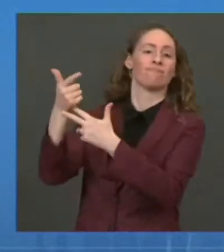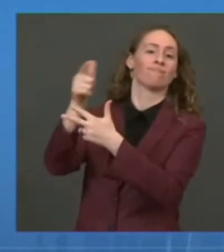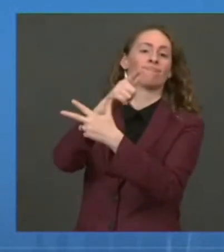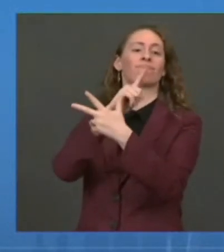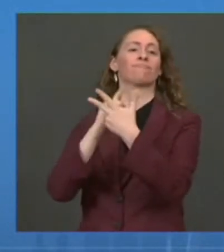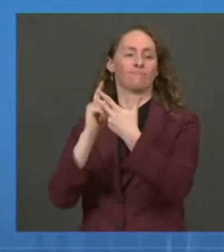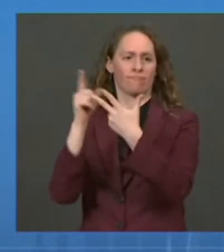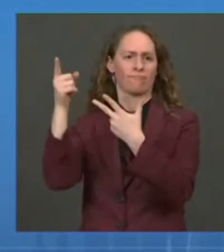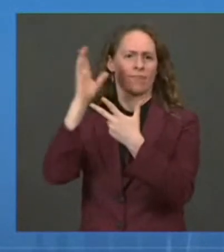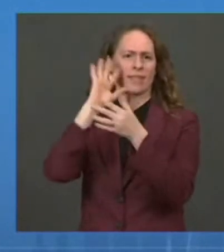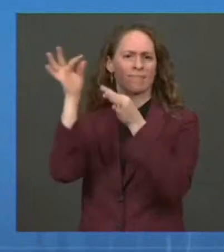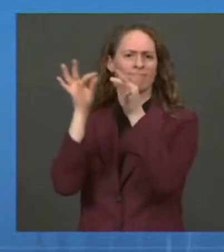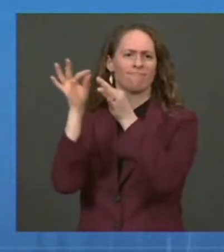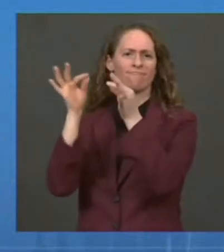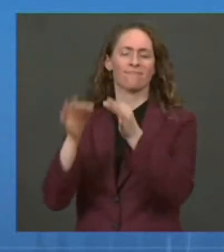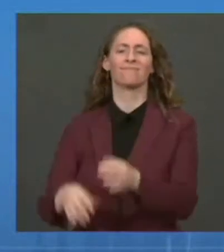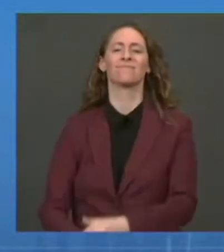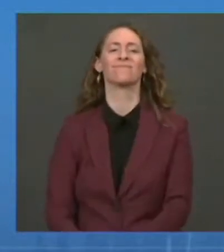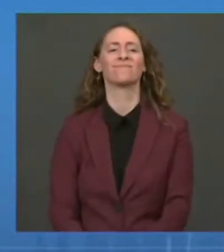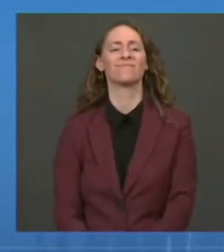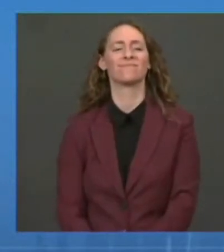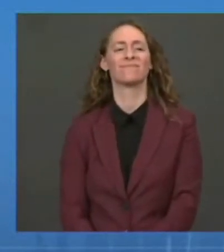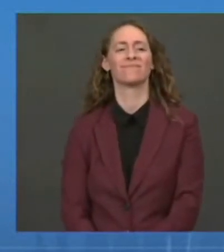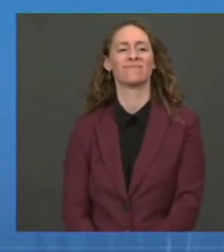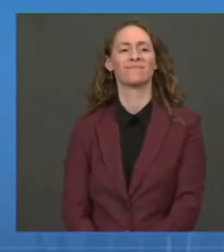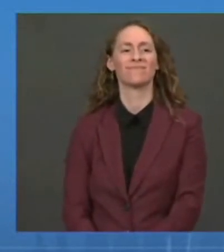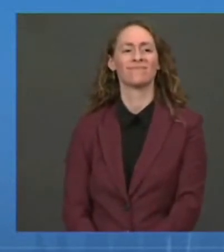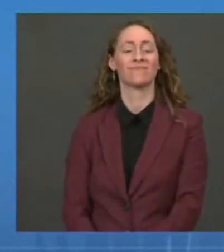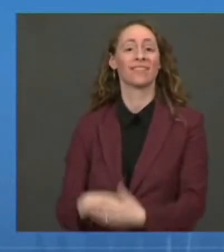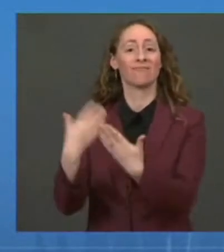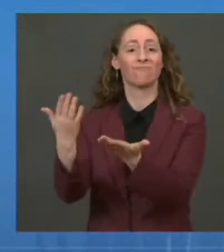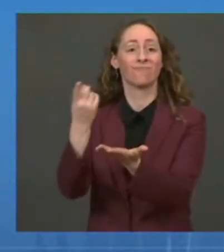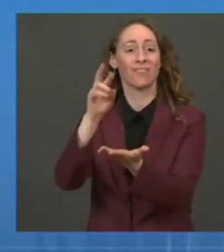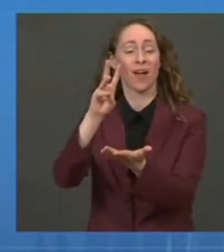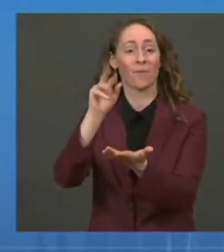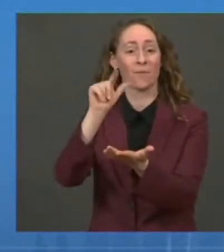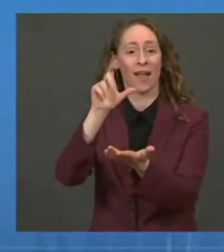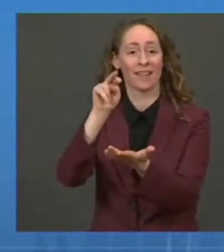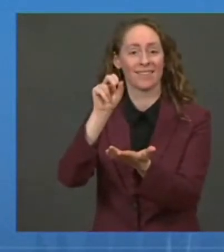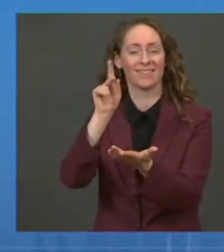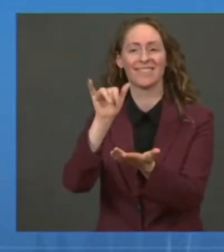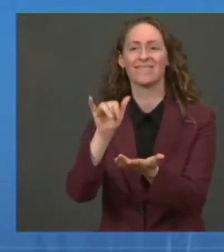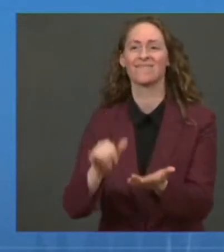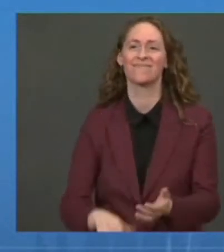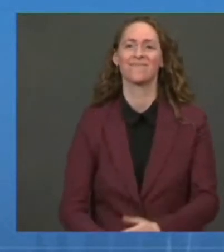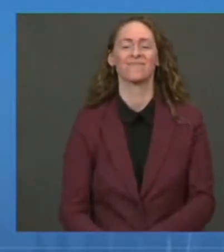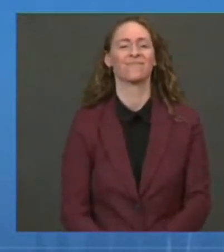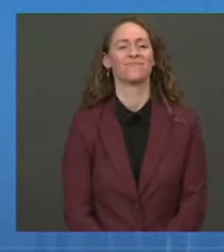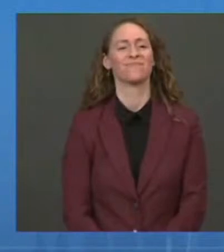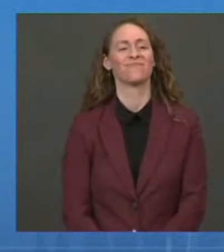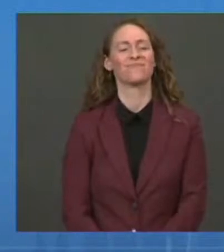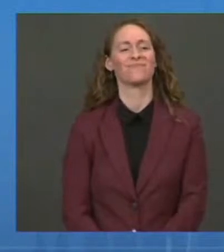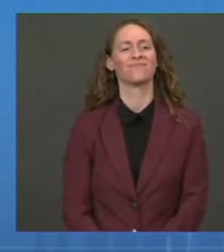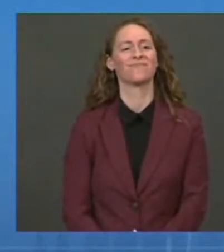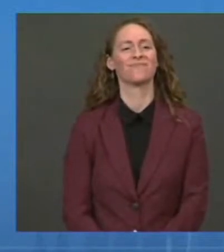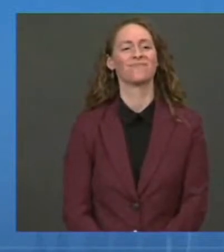DOCTORS FOR AN UPDATE ON THE OMICRON VARIANT. OVER TO YOU.